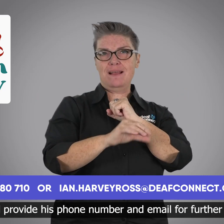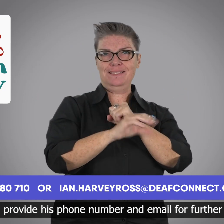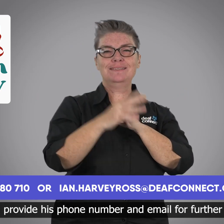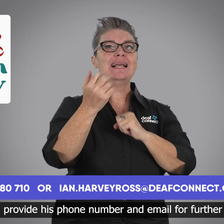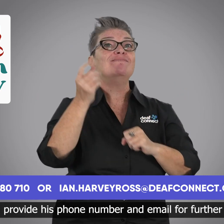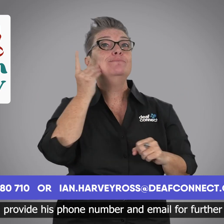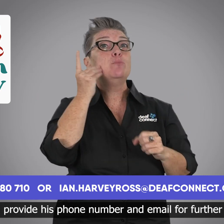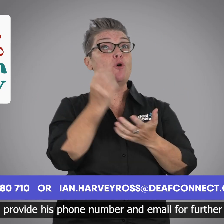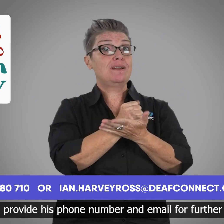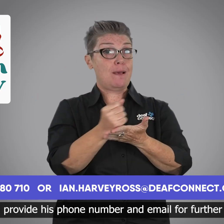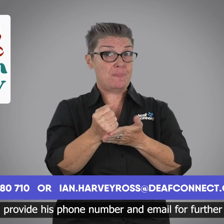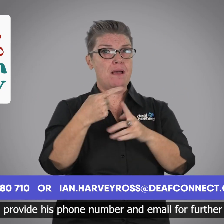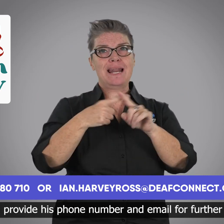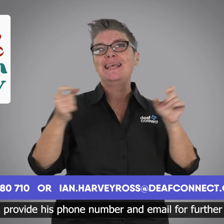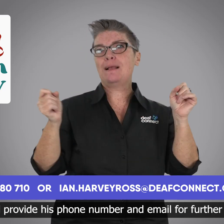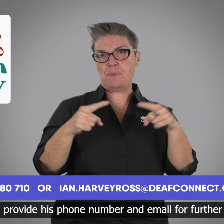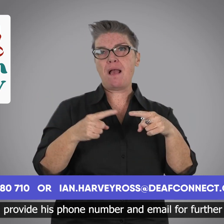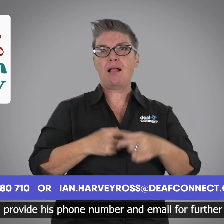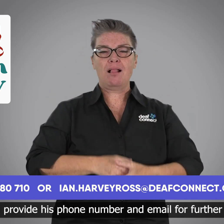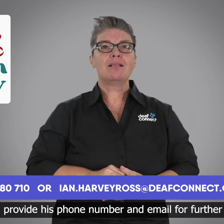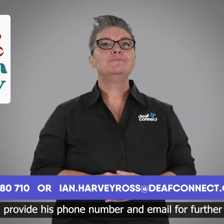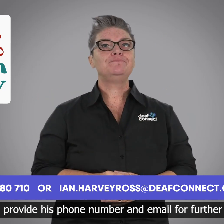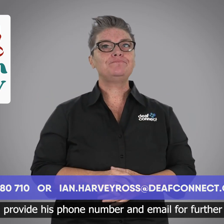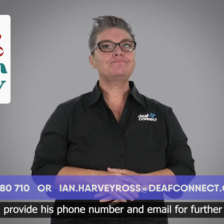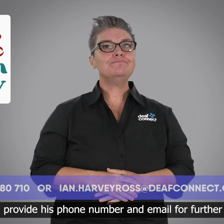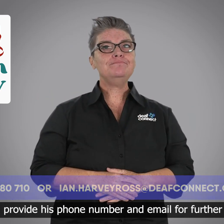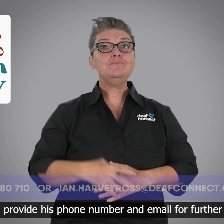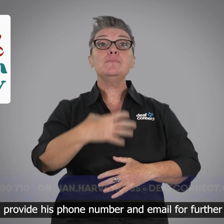We will provide his phone number and email for further contact.